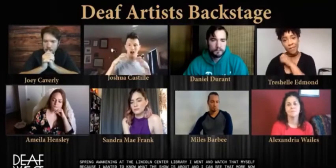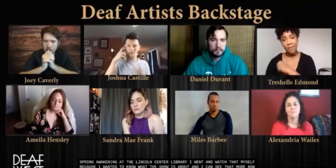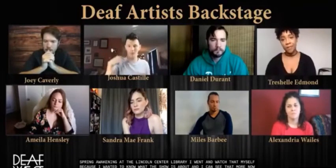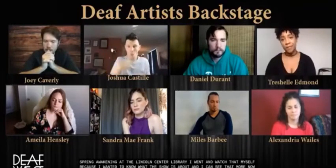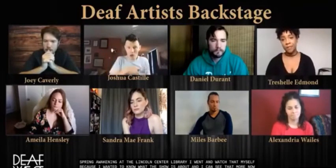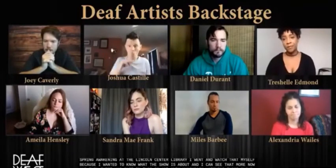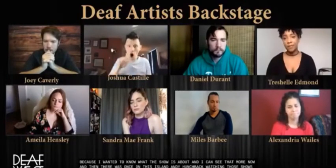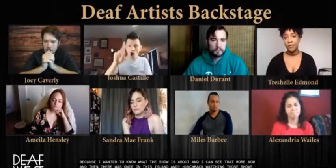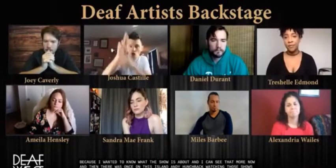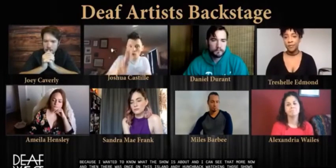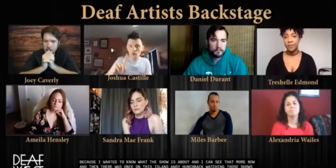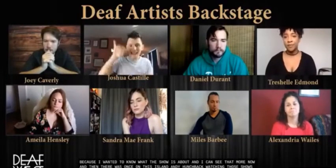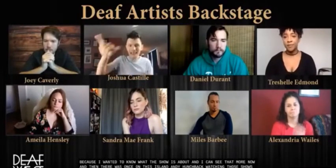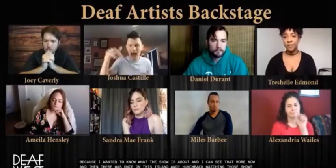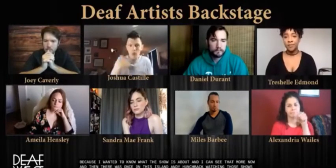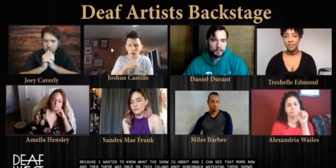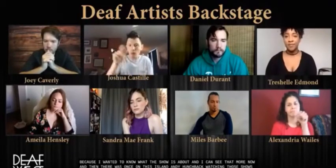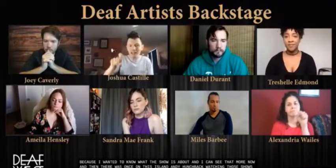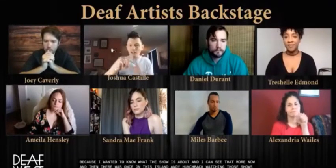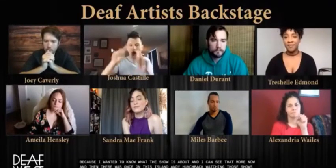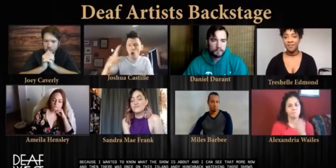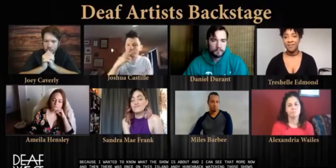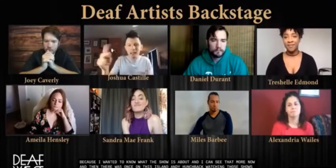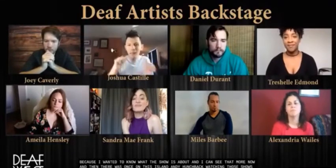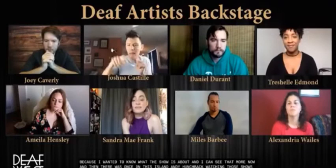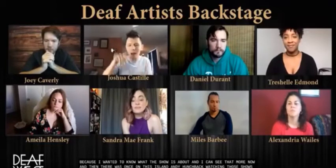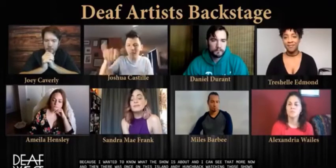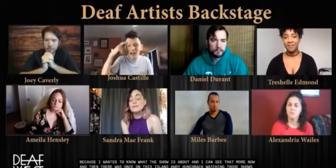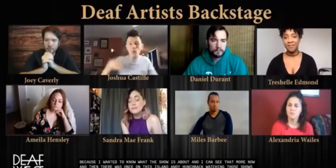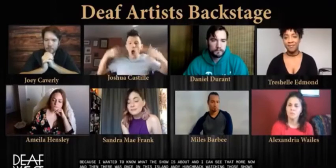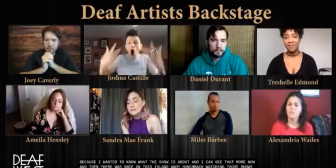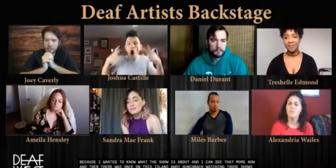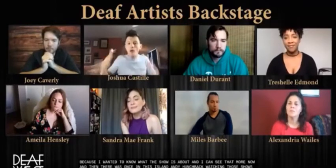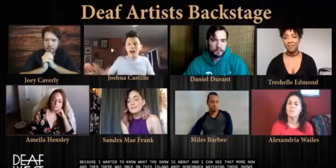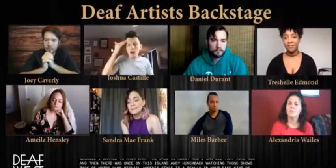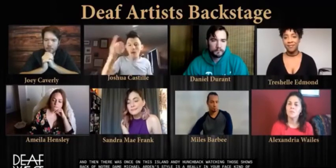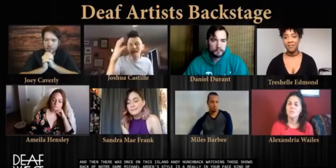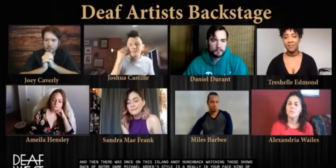And that could be triggering for a Deaf audience member because we experience that so often,